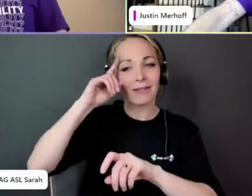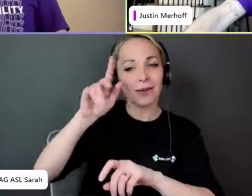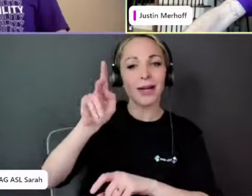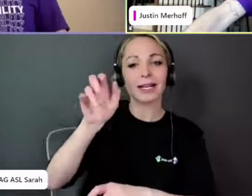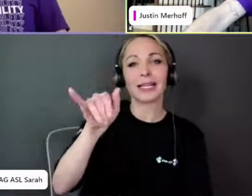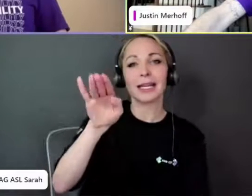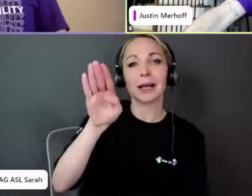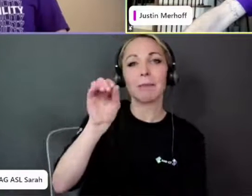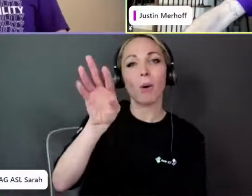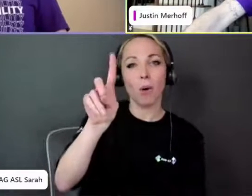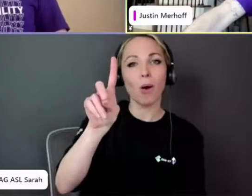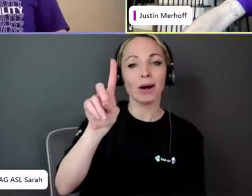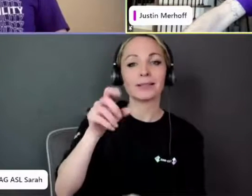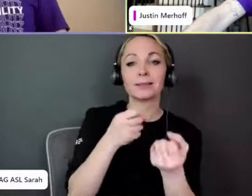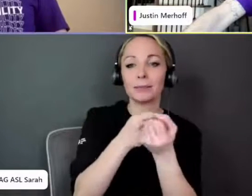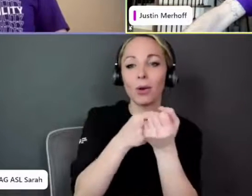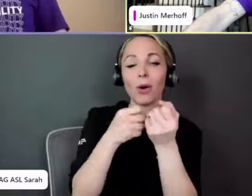with some config or AI support?